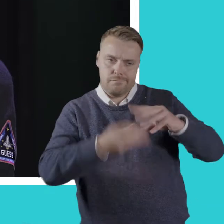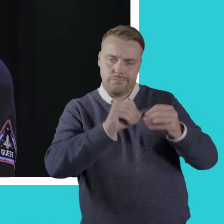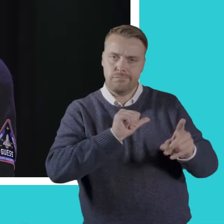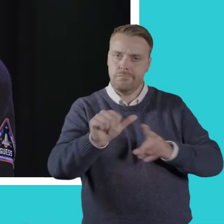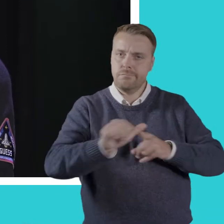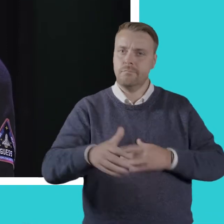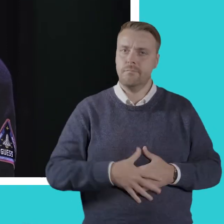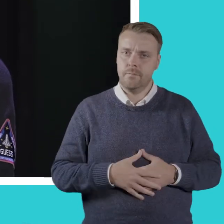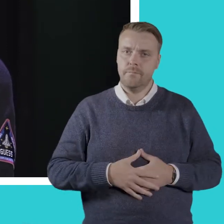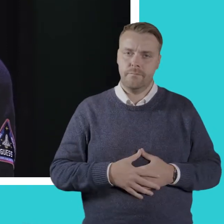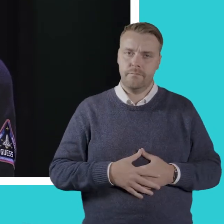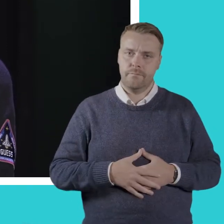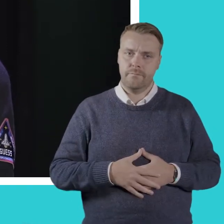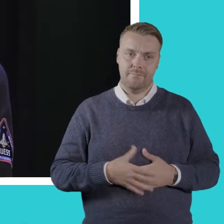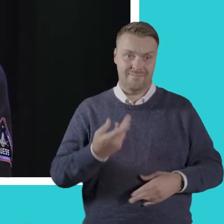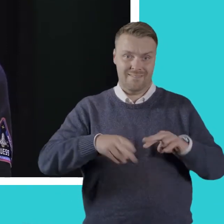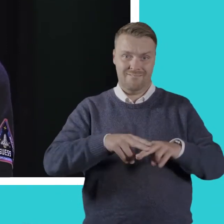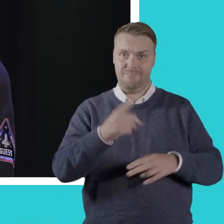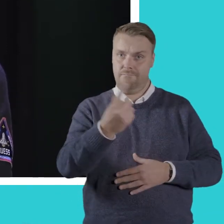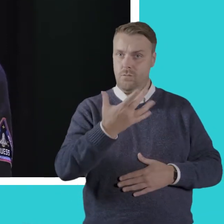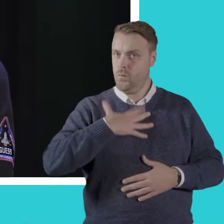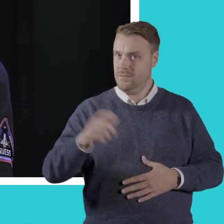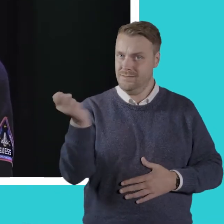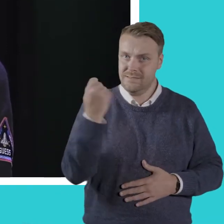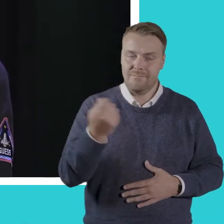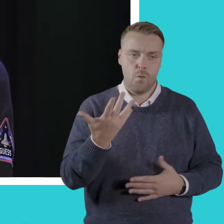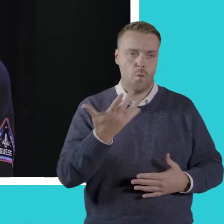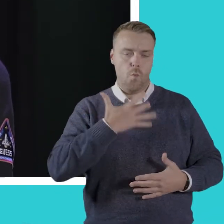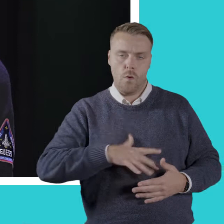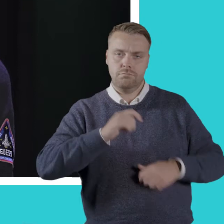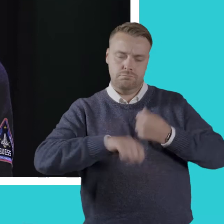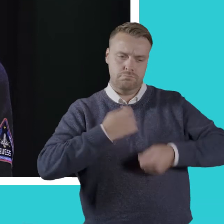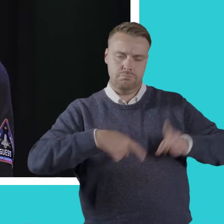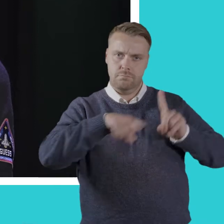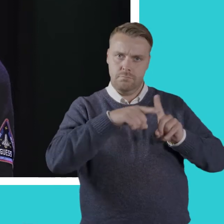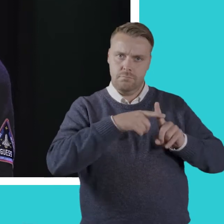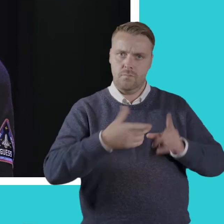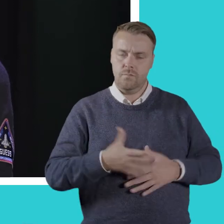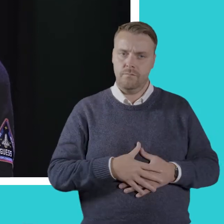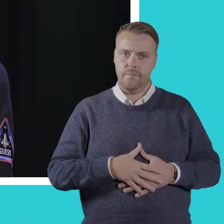we just start within. Because if you want to be successful or anything positive in this world you need to focus on the second letter of success and that's you.